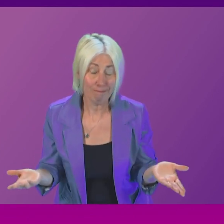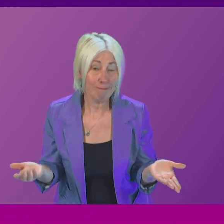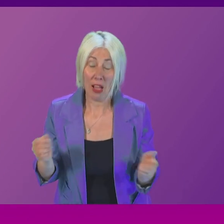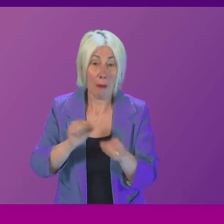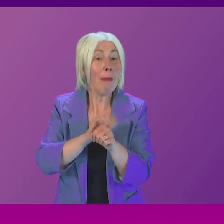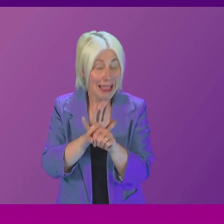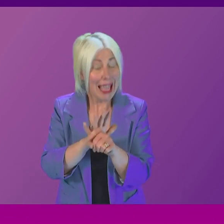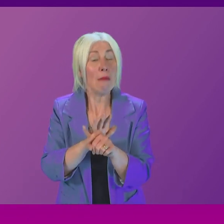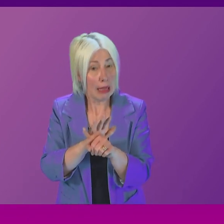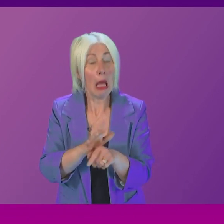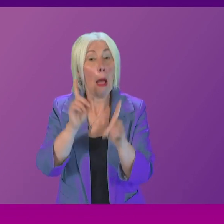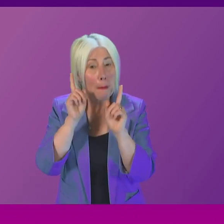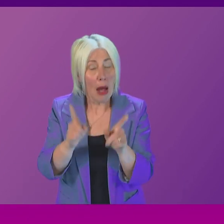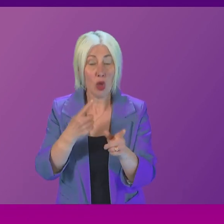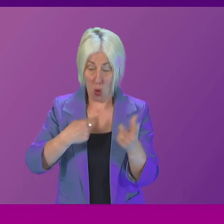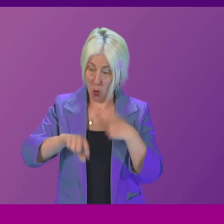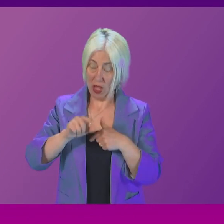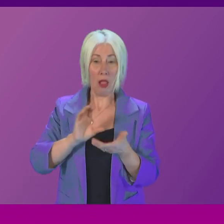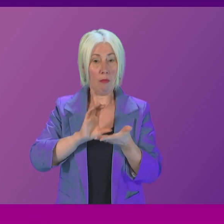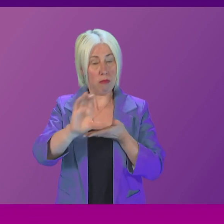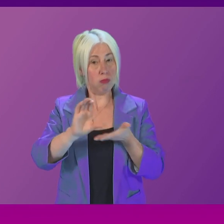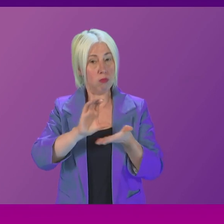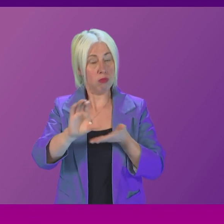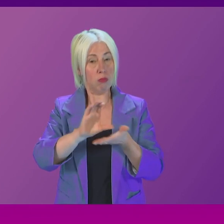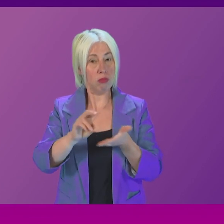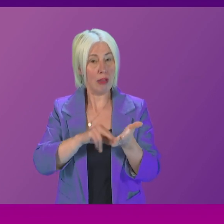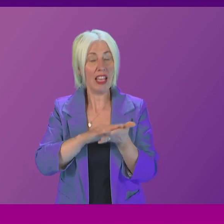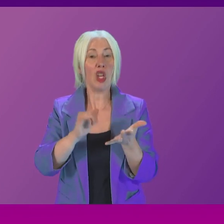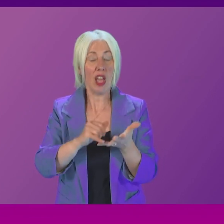We will continue not just to invest in the NHS but to make sure that our staff are the